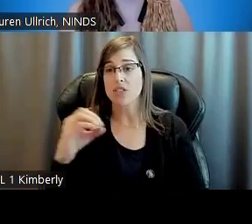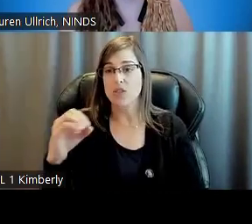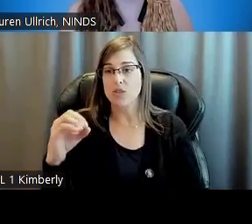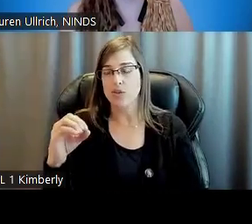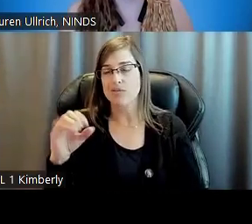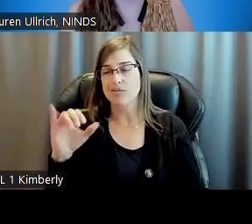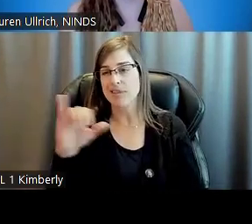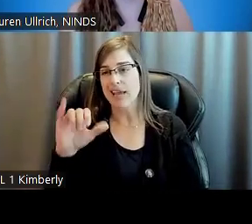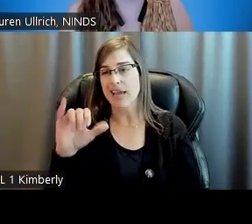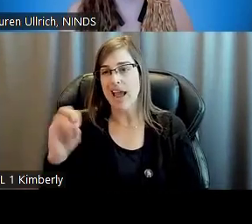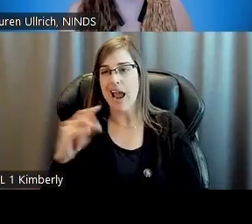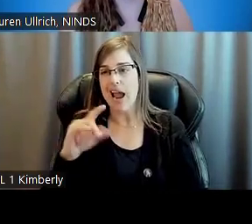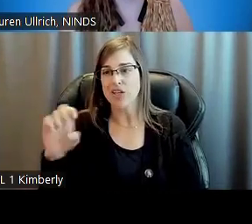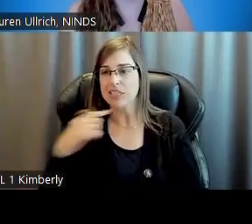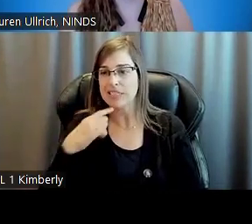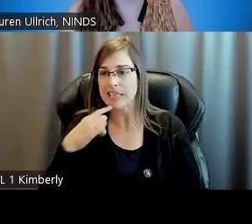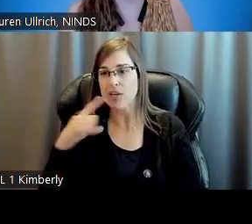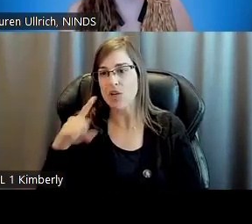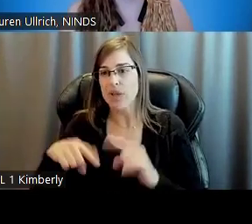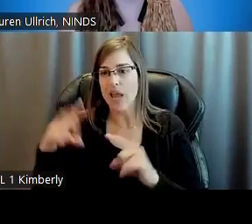is not something you can apply for as a stand-alone.